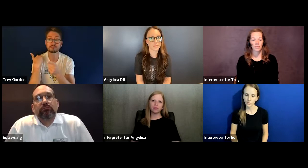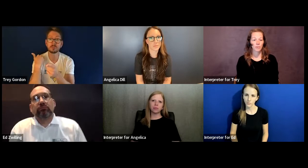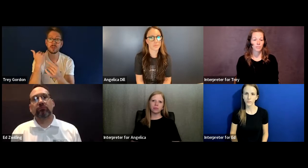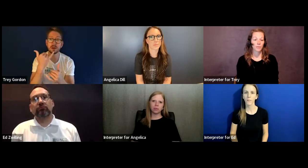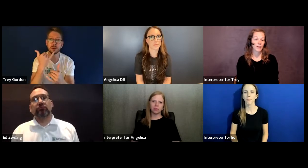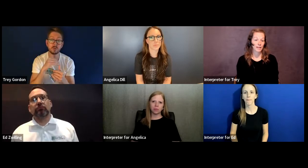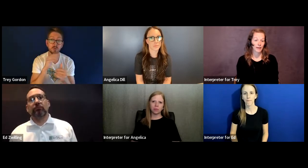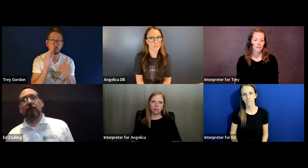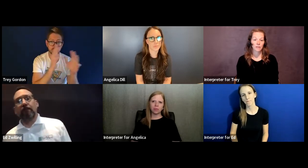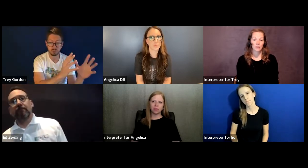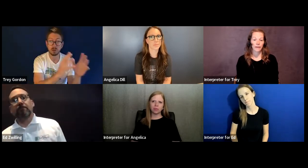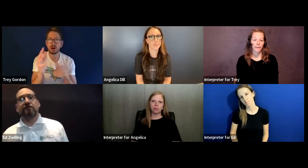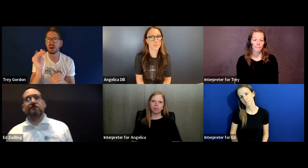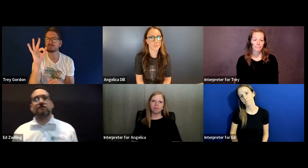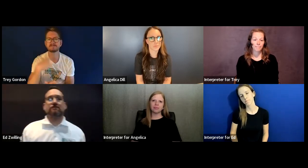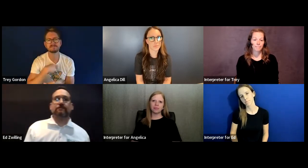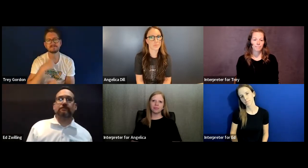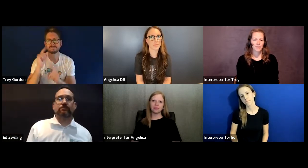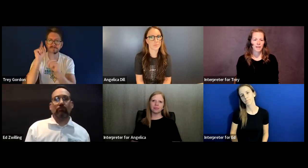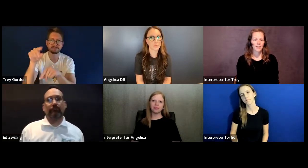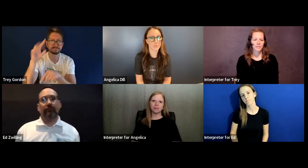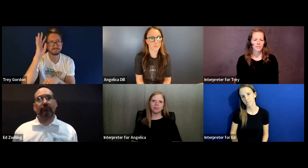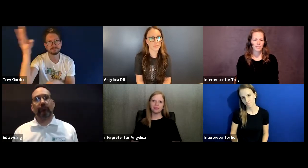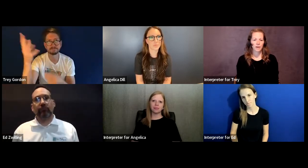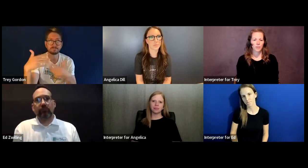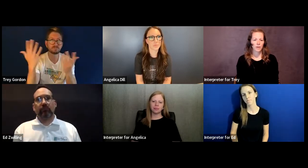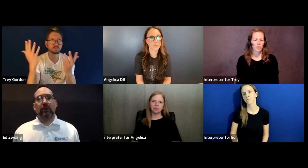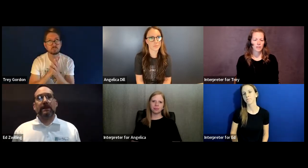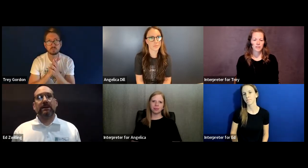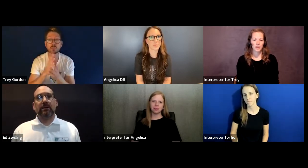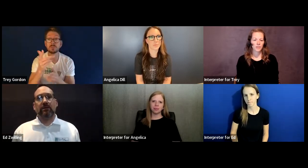for providing that um and if i were to go let's say to